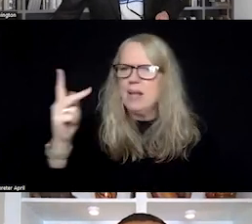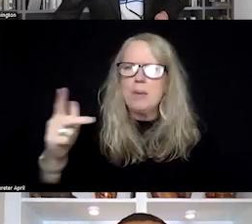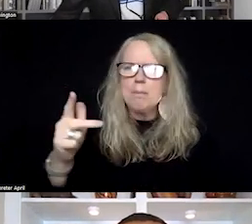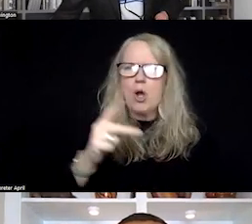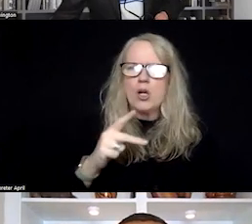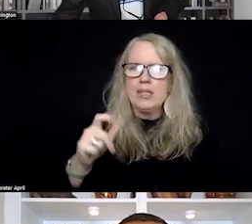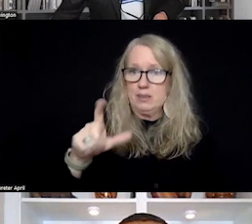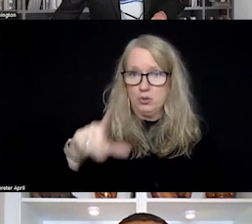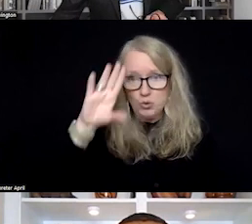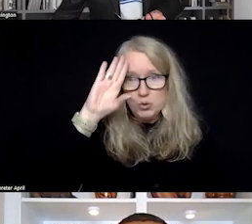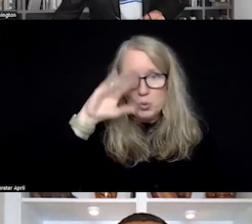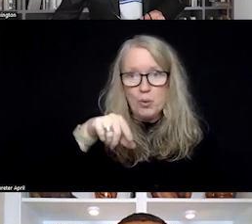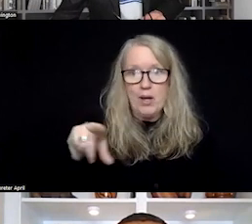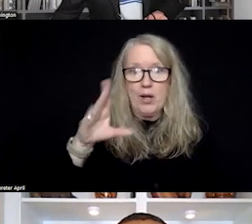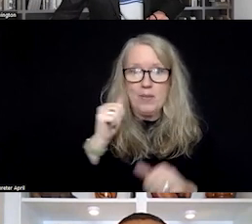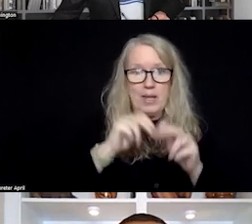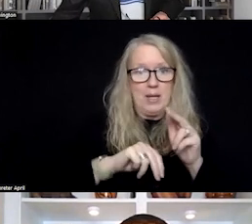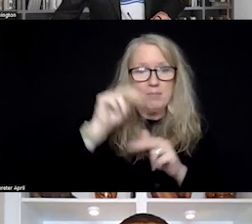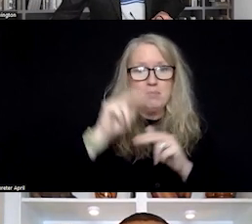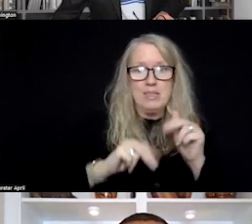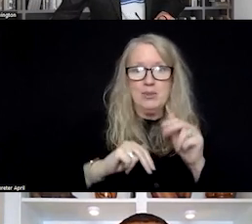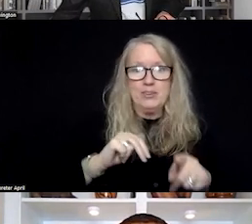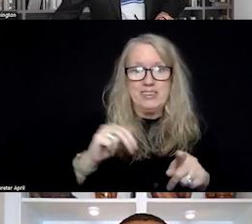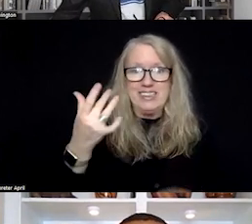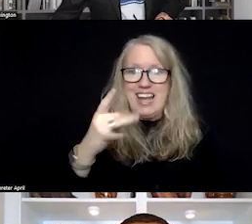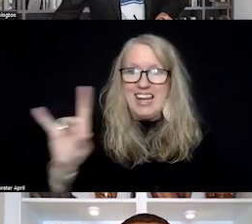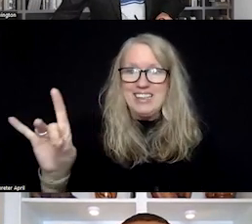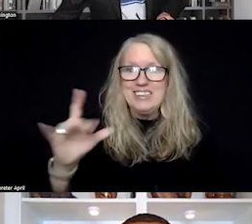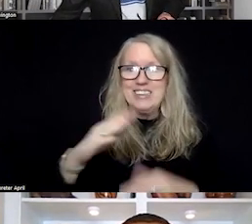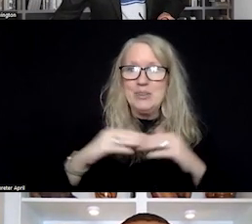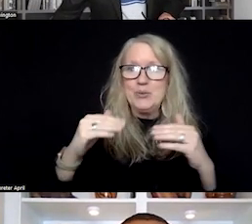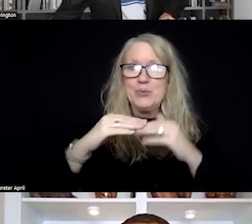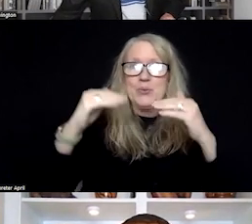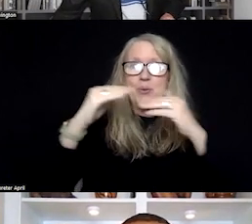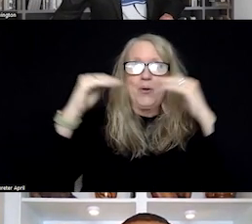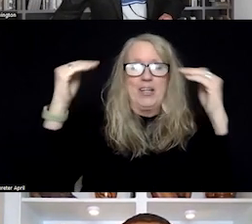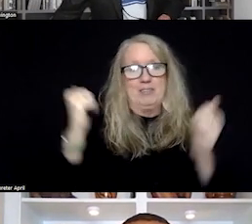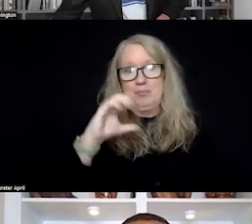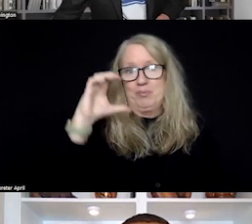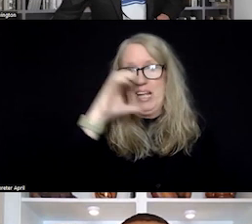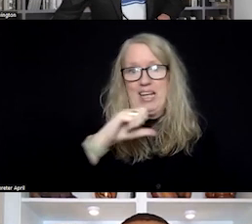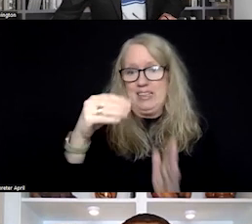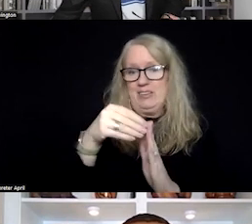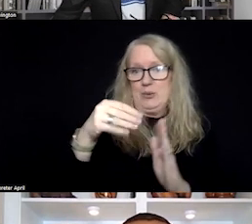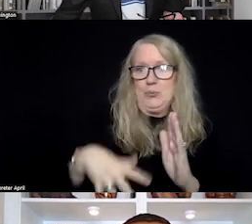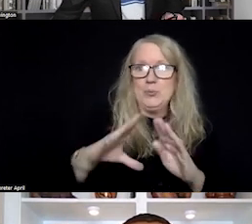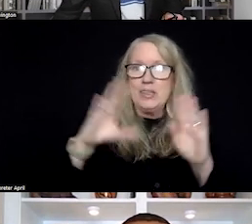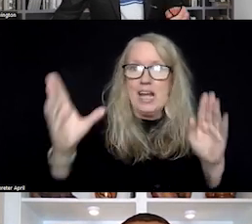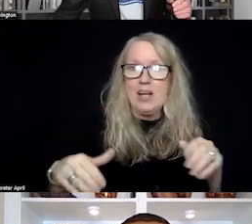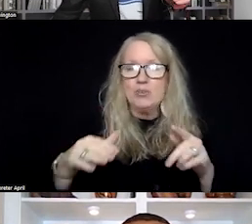YOU AWARE THEY BUILT THIS 18 STORY STUDENT HOUSING ON TOP OF WHERE